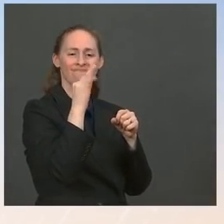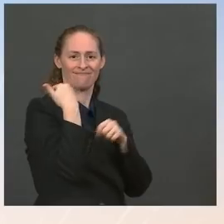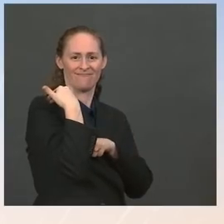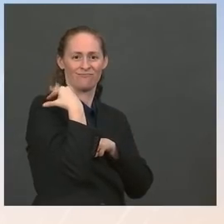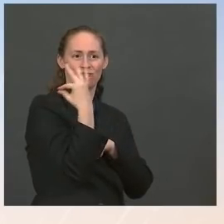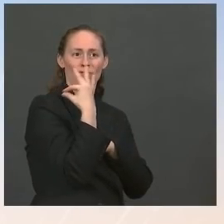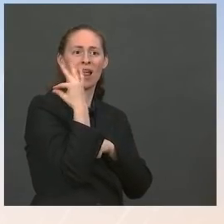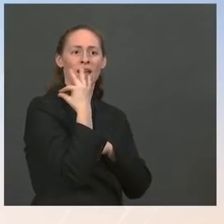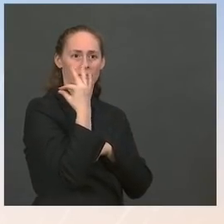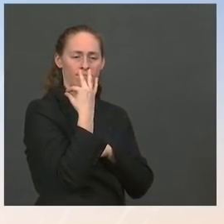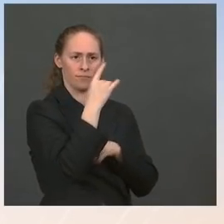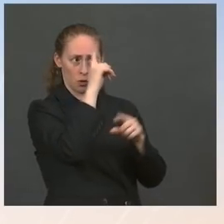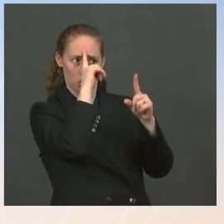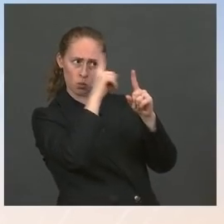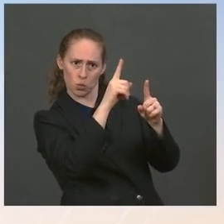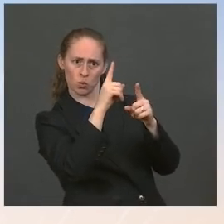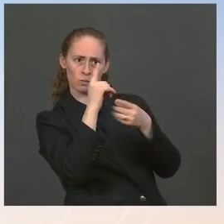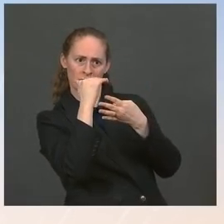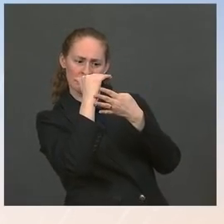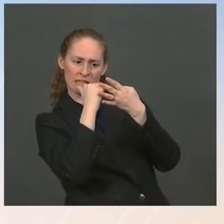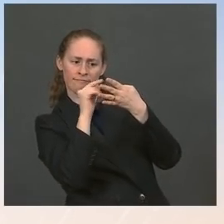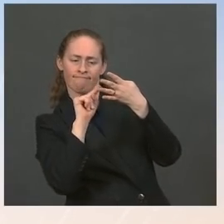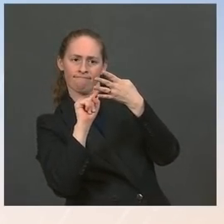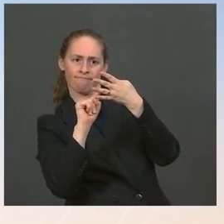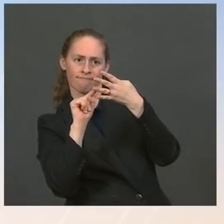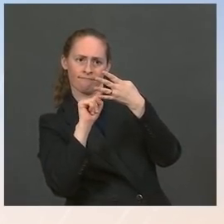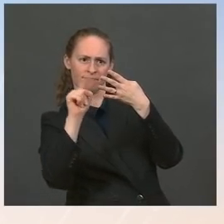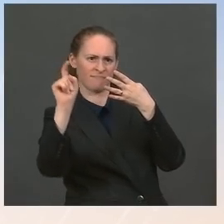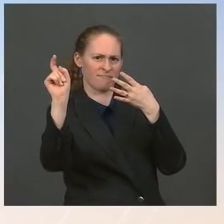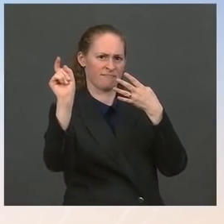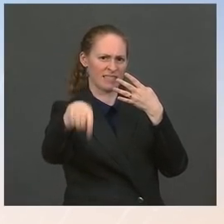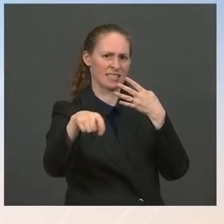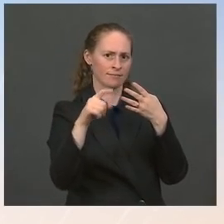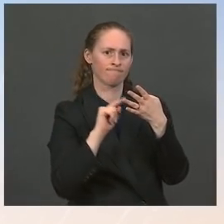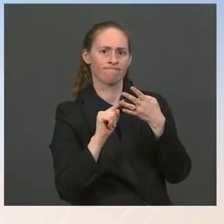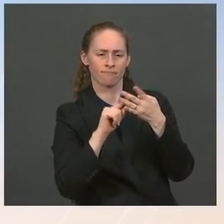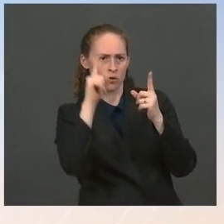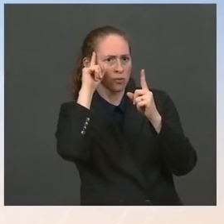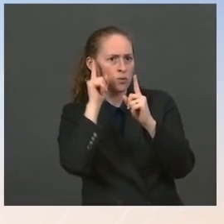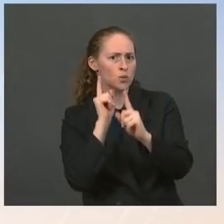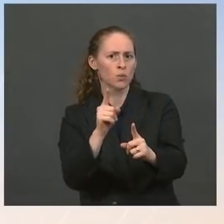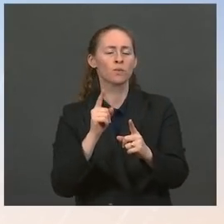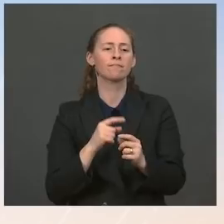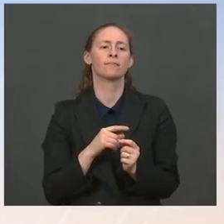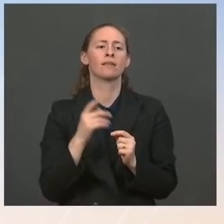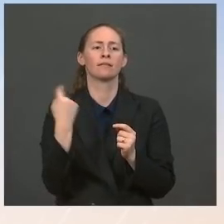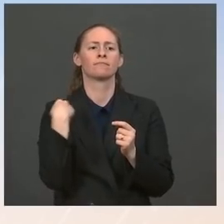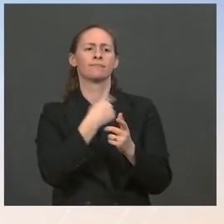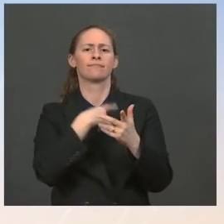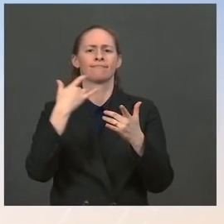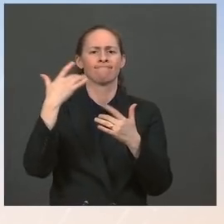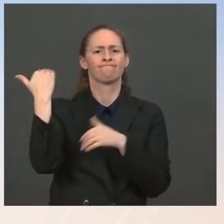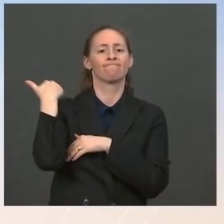that it moves forward out of the House. And so, we're going to just continue -- the President on Friday was, you know, burning --